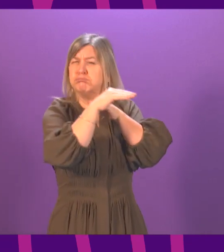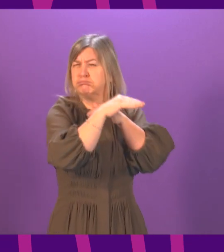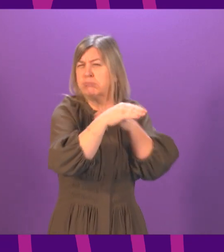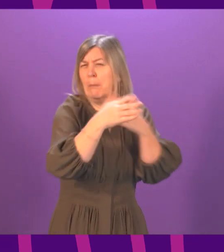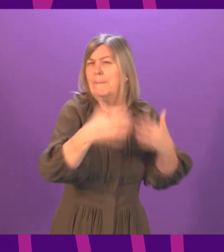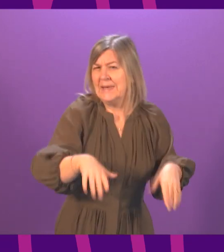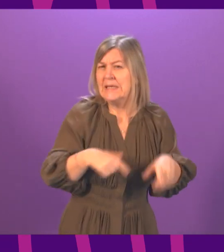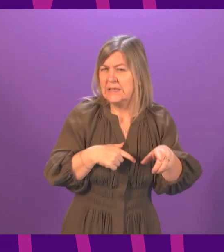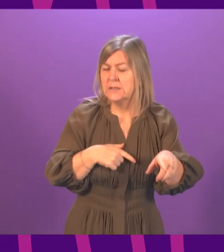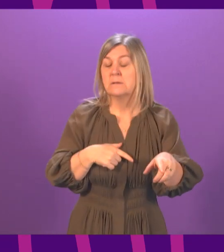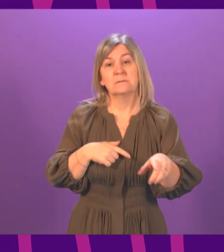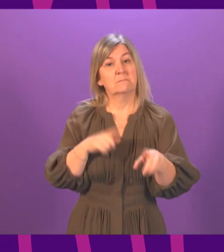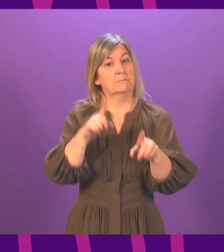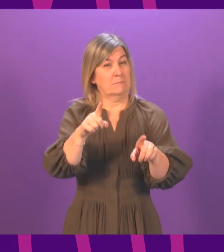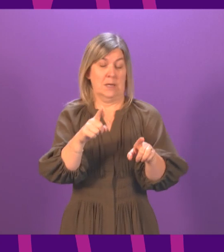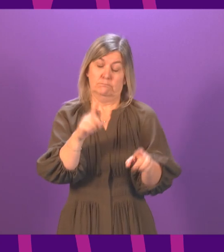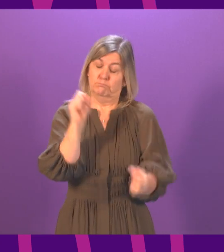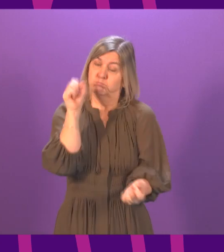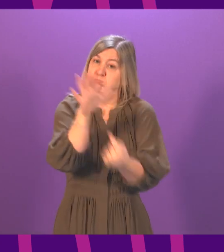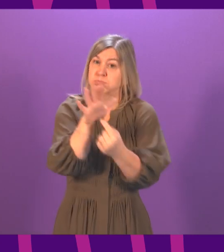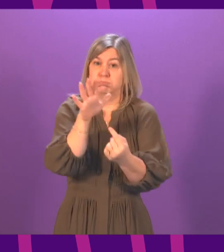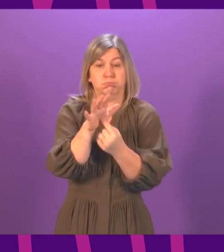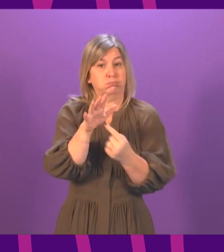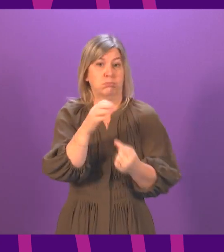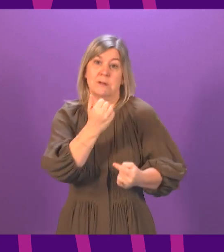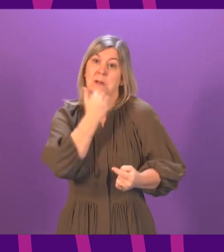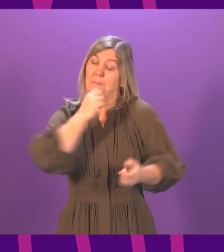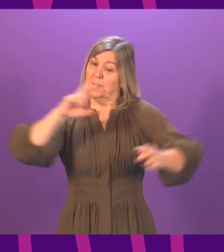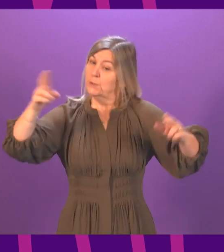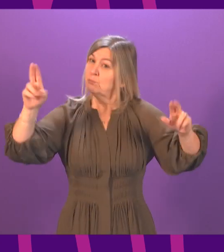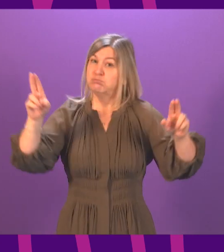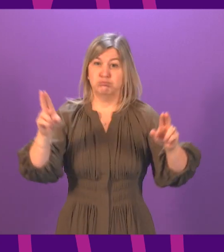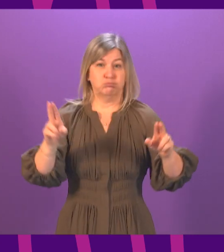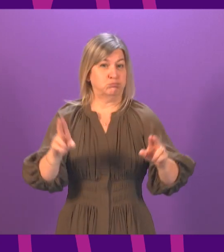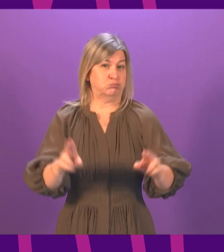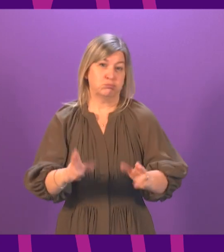It is therefore vital that cases continue to fall, which is why we have already confirmed